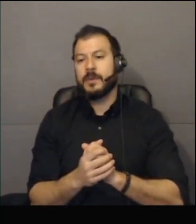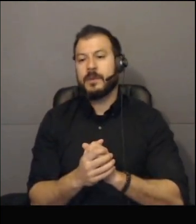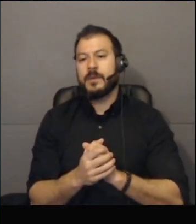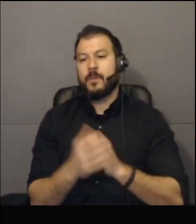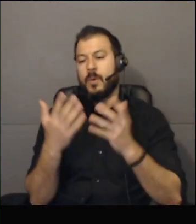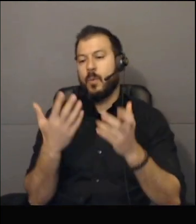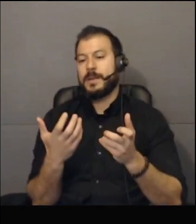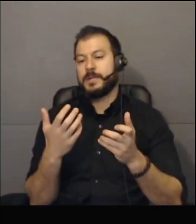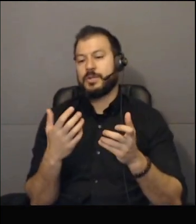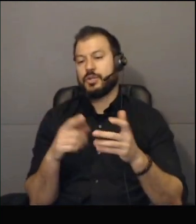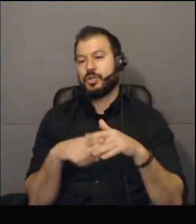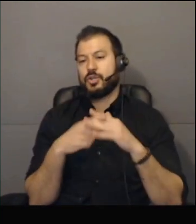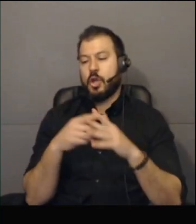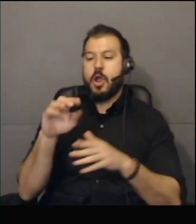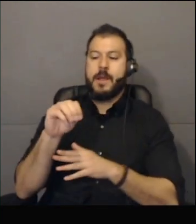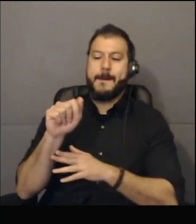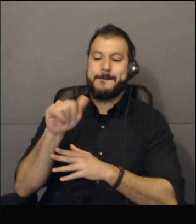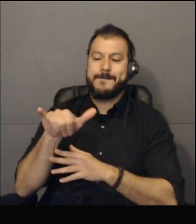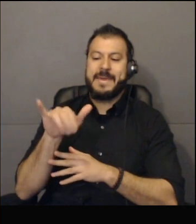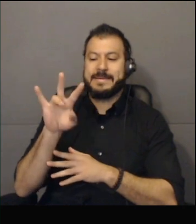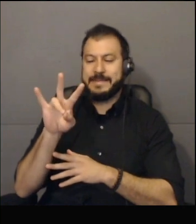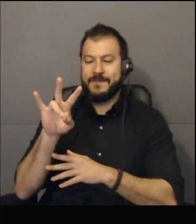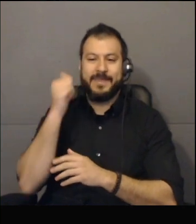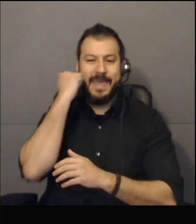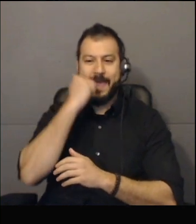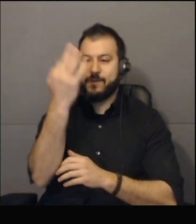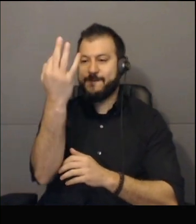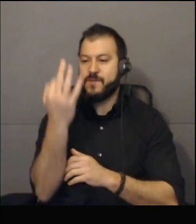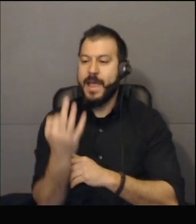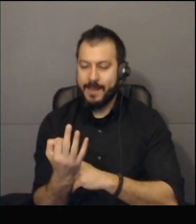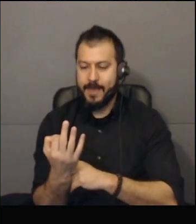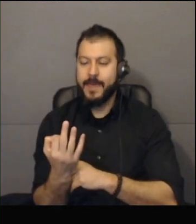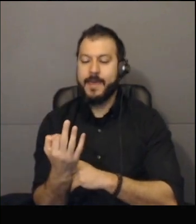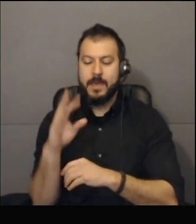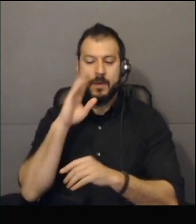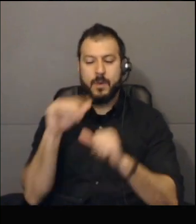May 7th every Friday and it will last for three days.